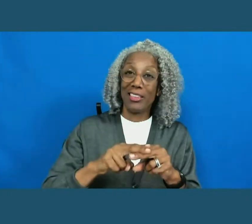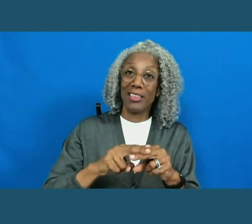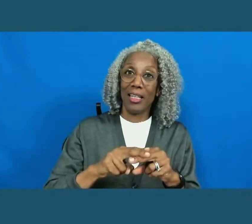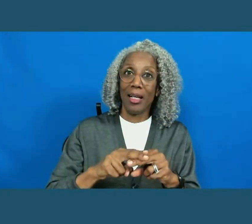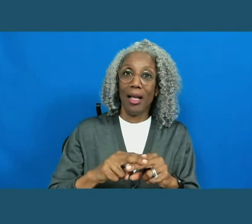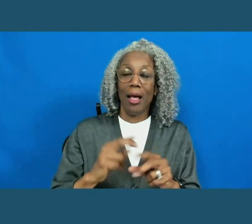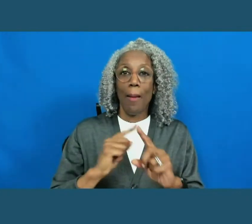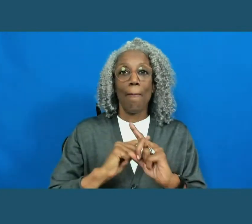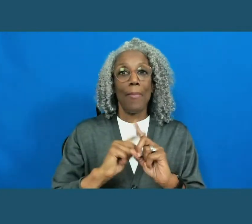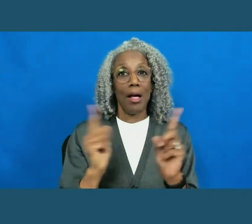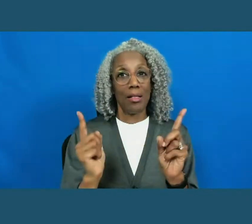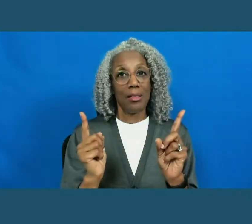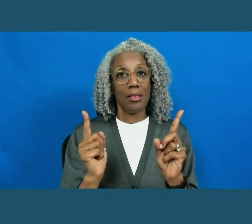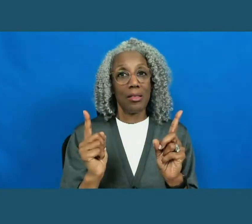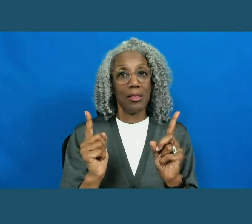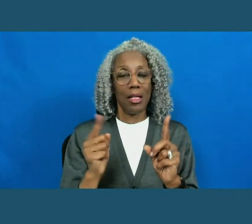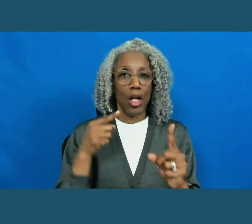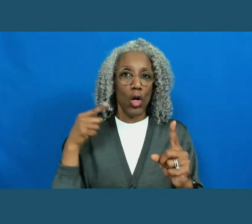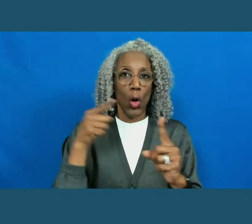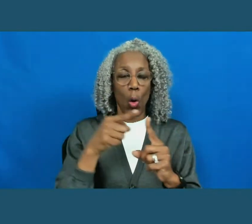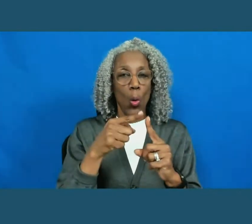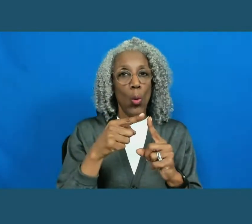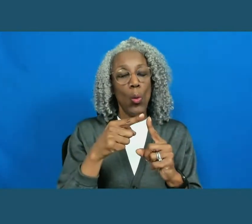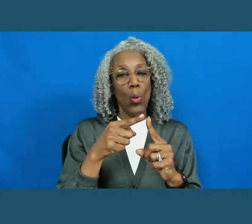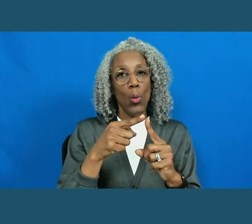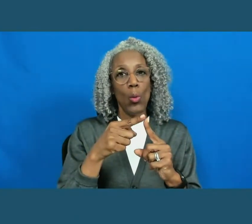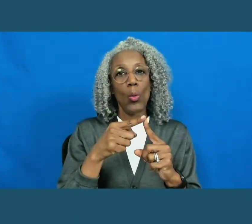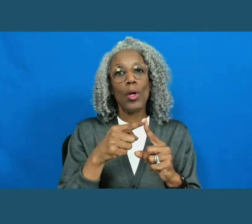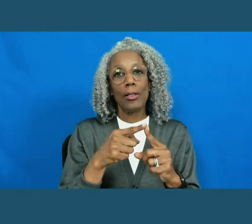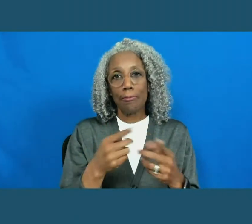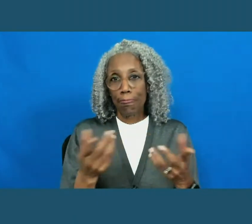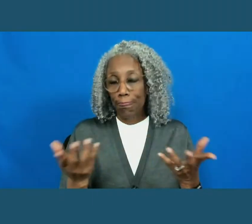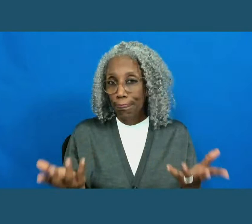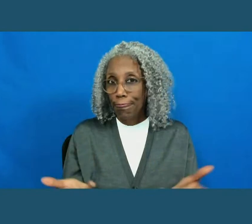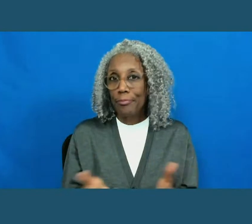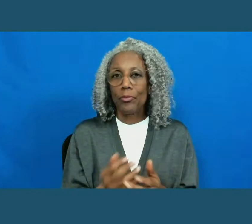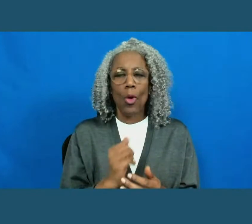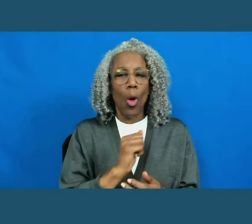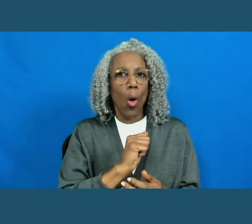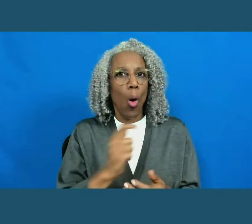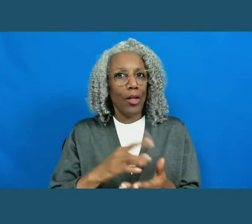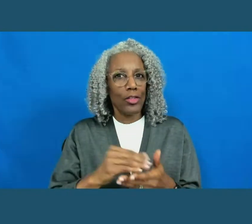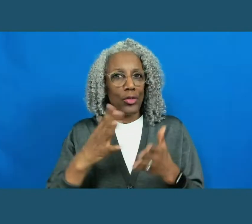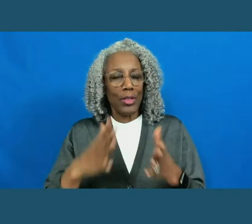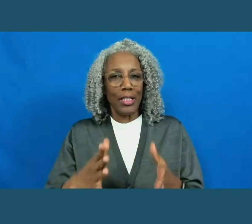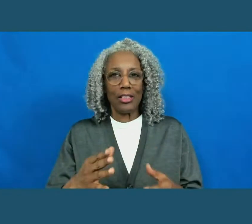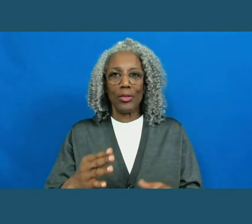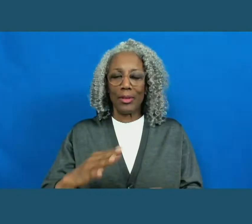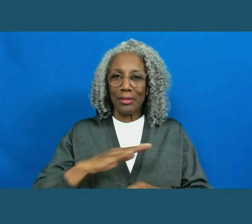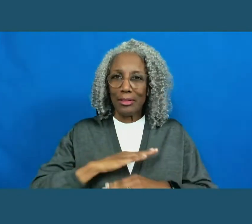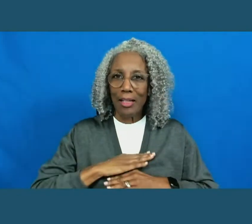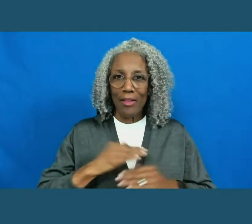which was like a 7.2% increase,